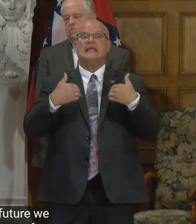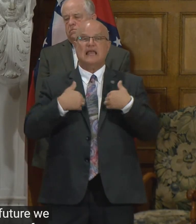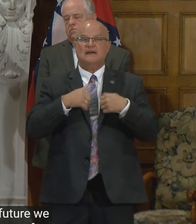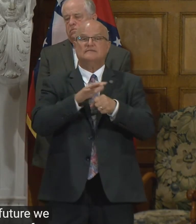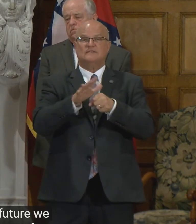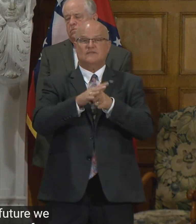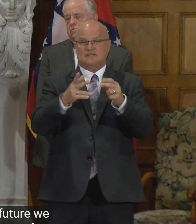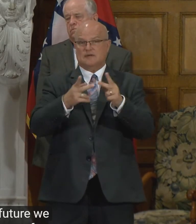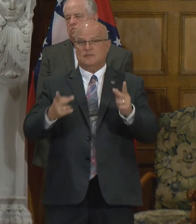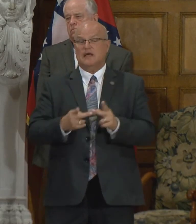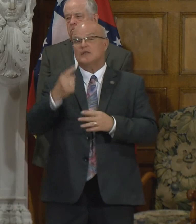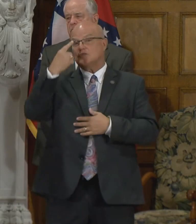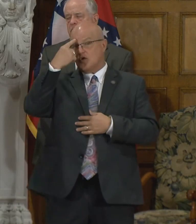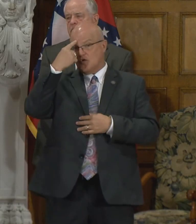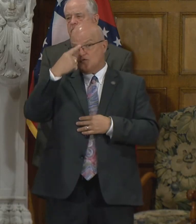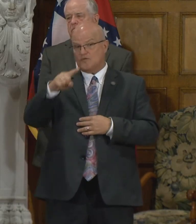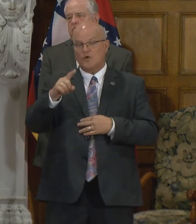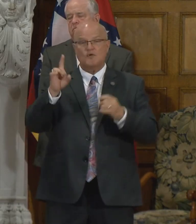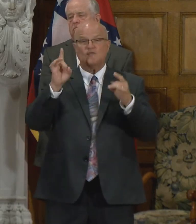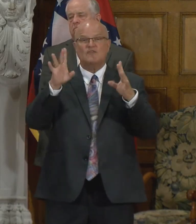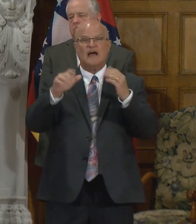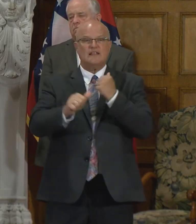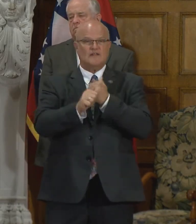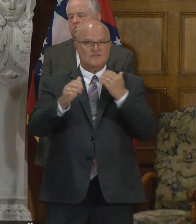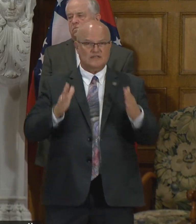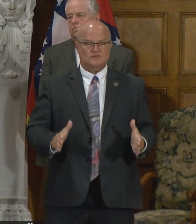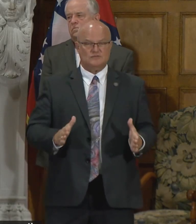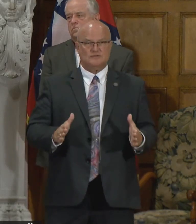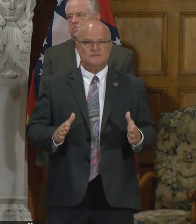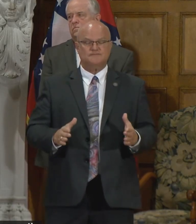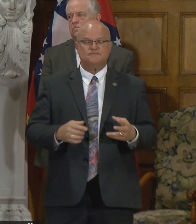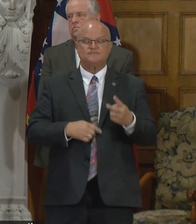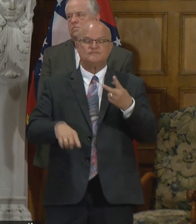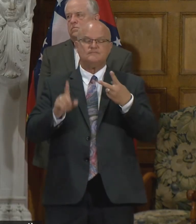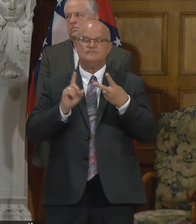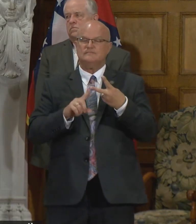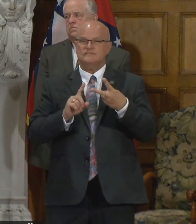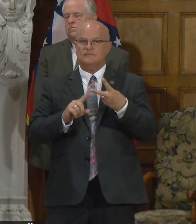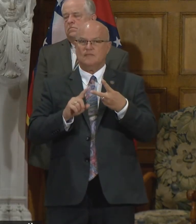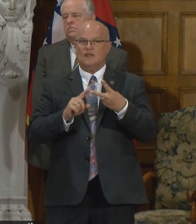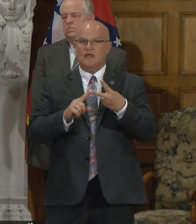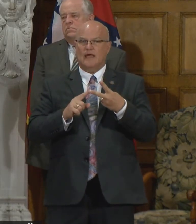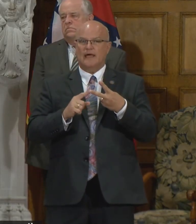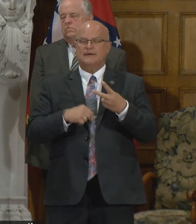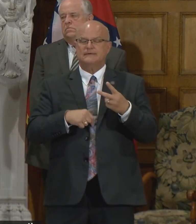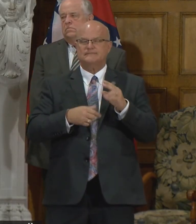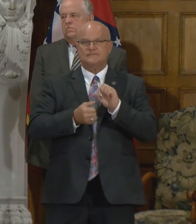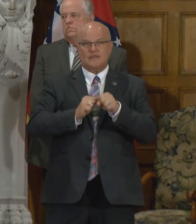sufficient space for violent offenders. Secondly, as we went through the pandemic.